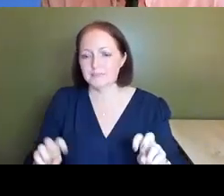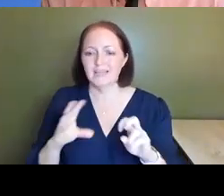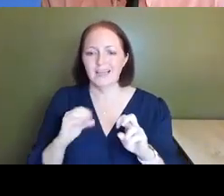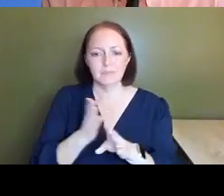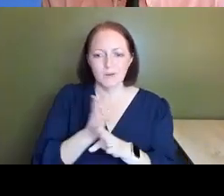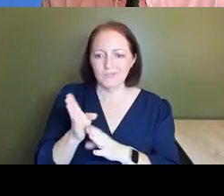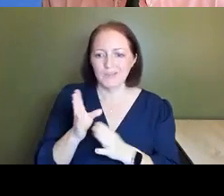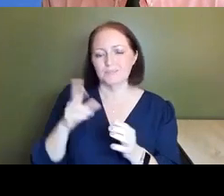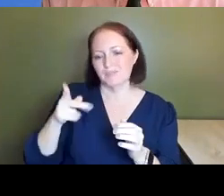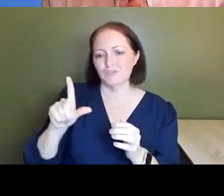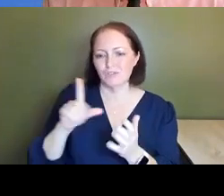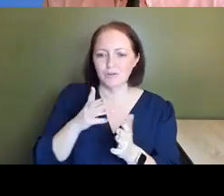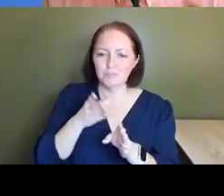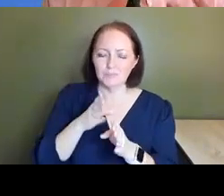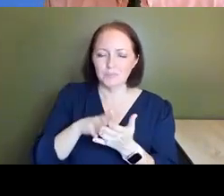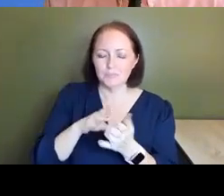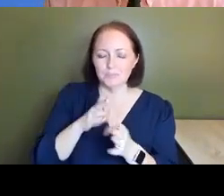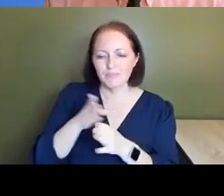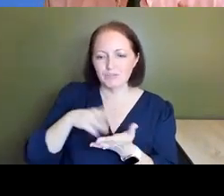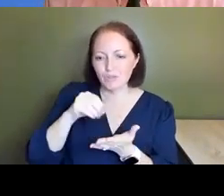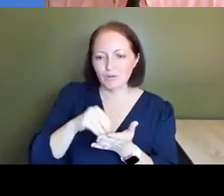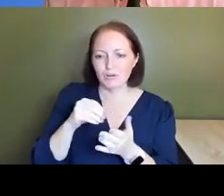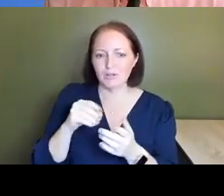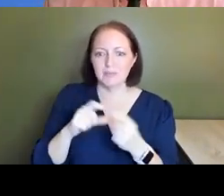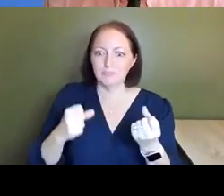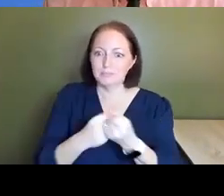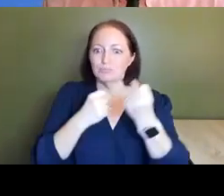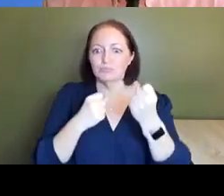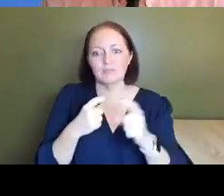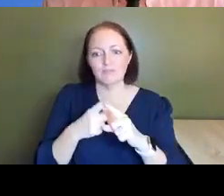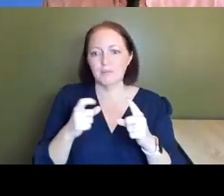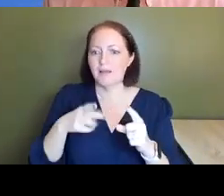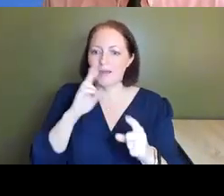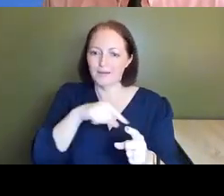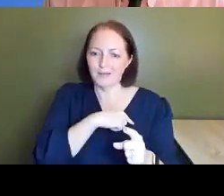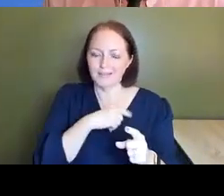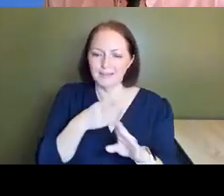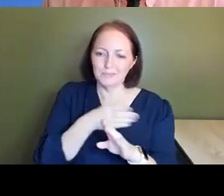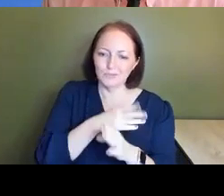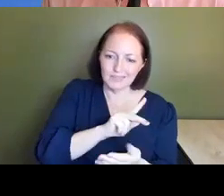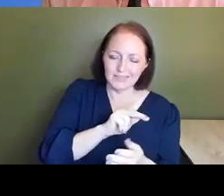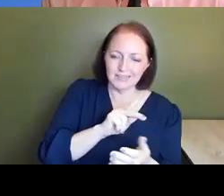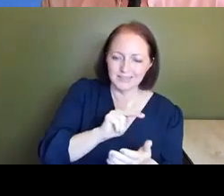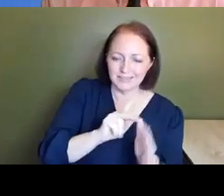learning is. To ensure the boost provided by high quality PreK is maintained and built